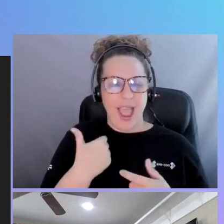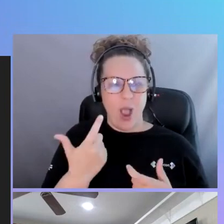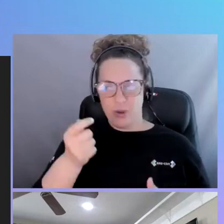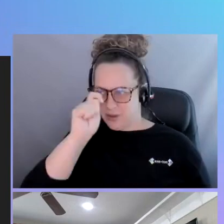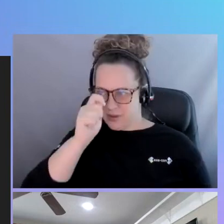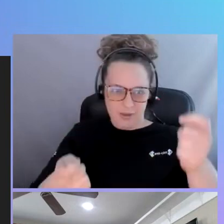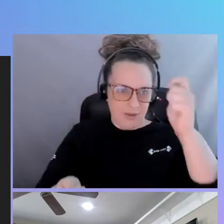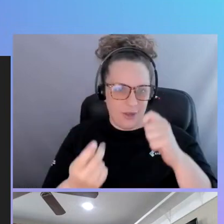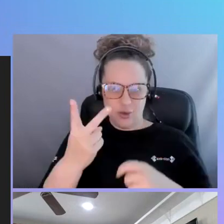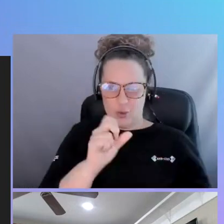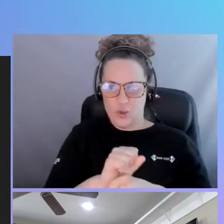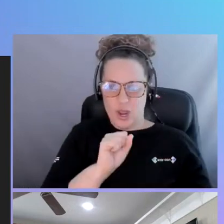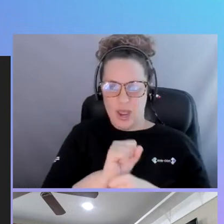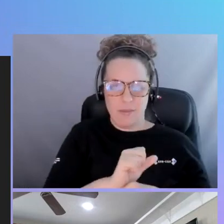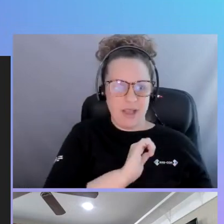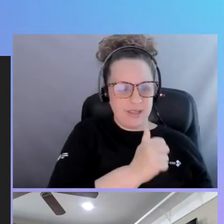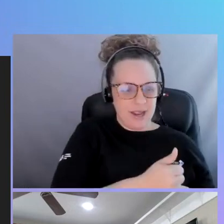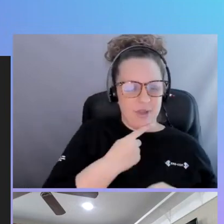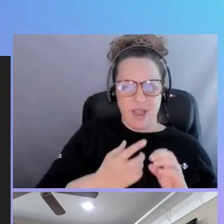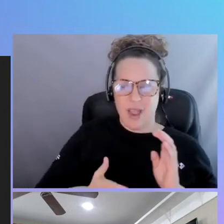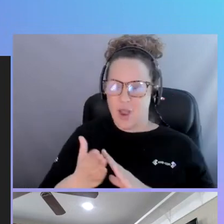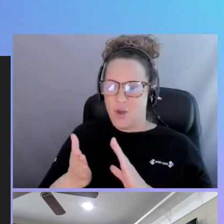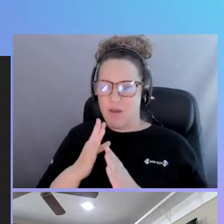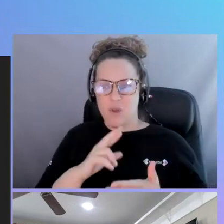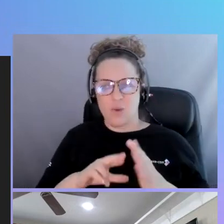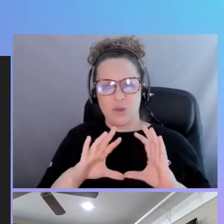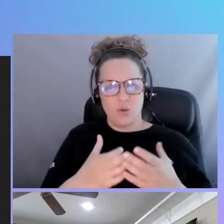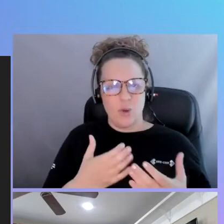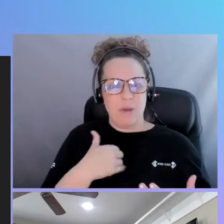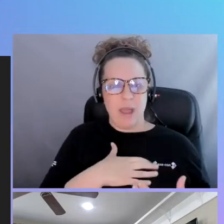employee resource group. And then my day job of digital